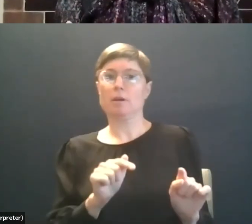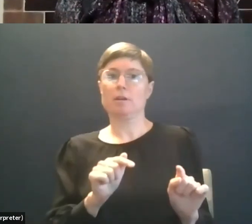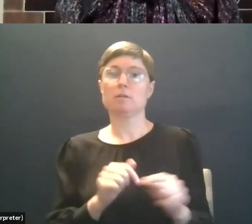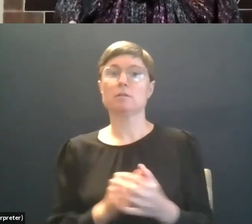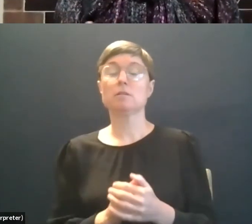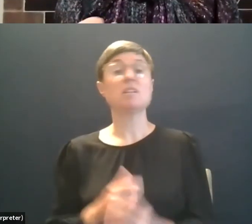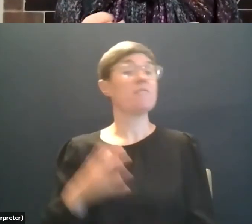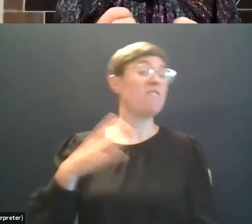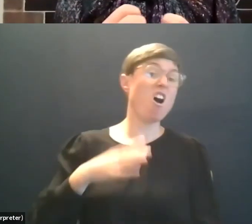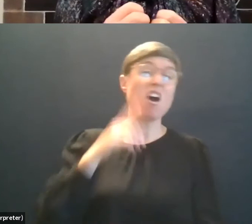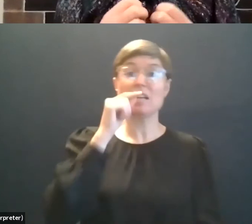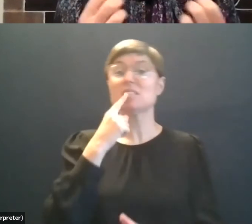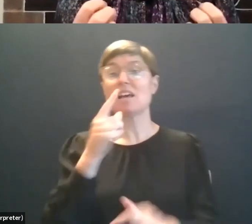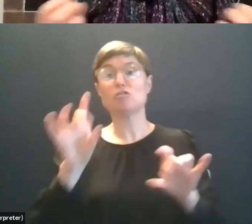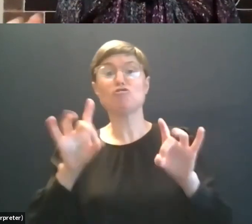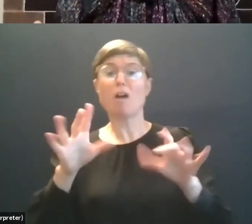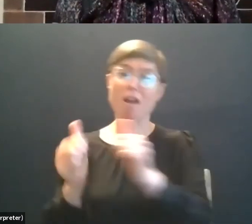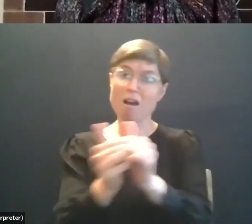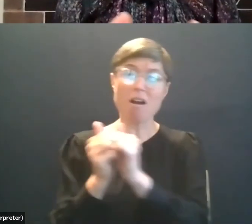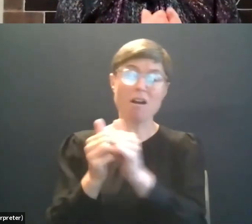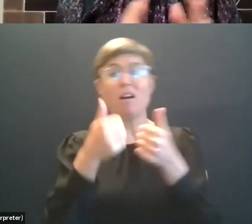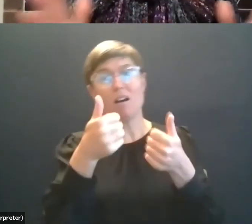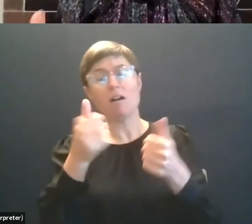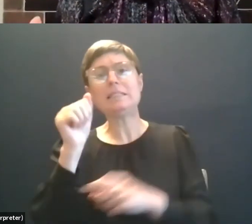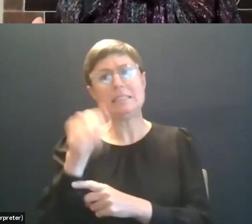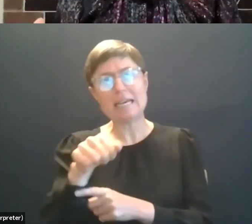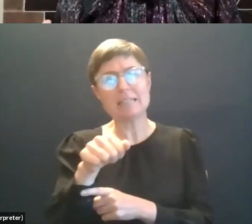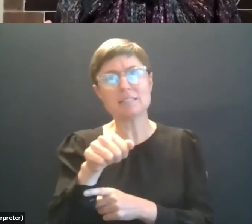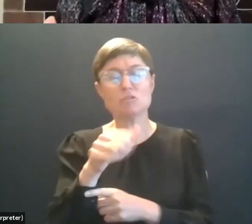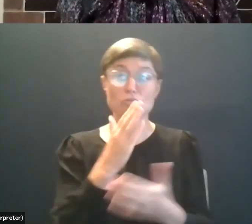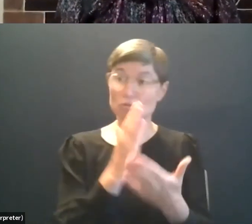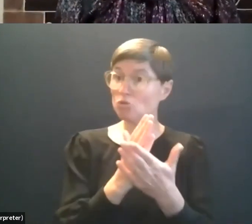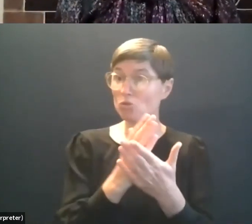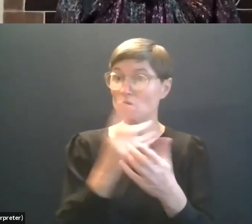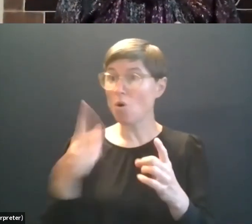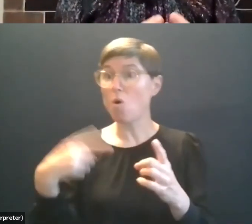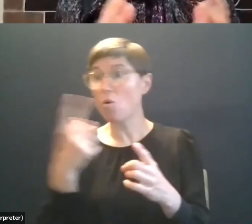in this together and at one level of course that's true because anybody can get the virus,